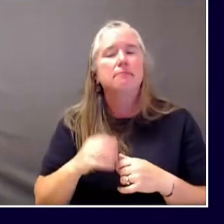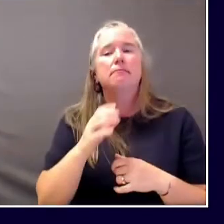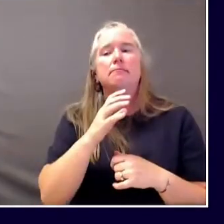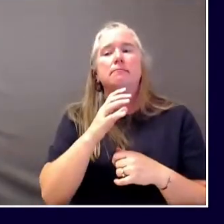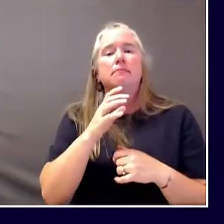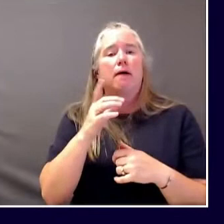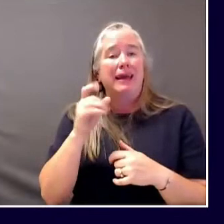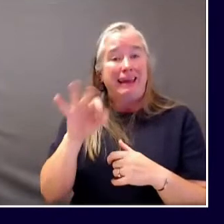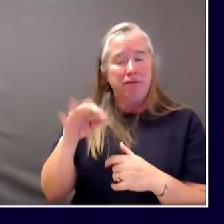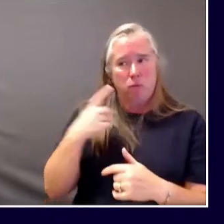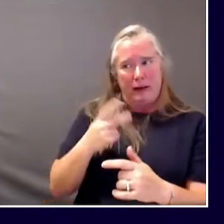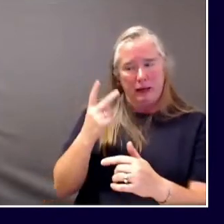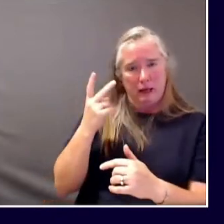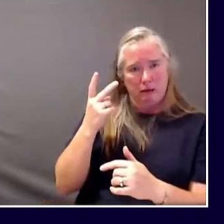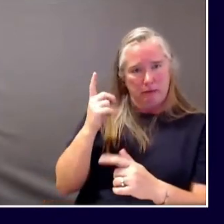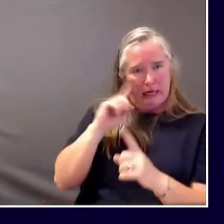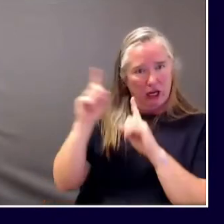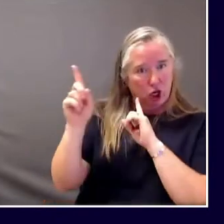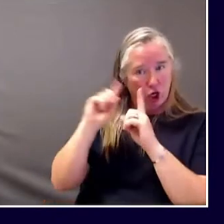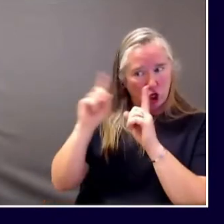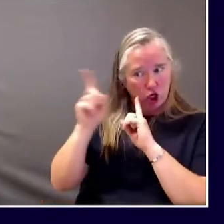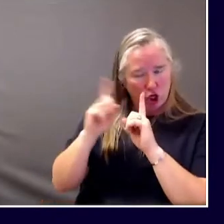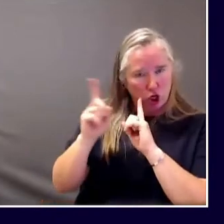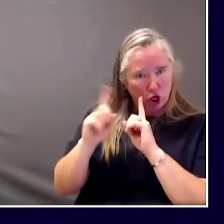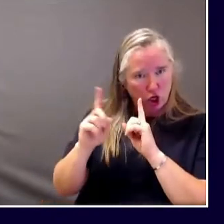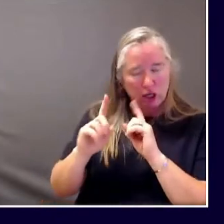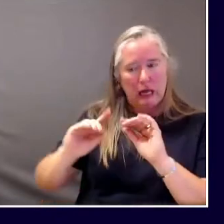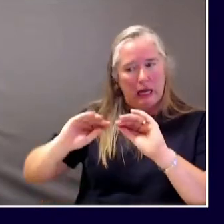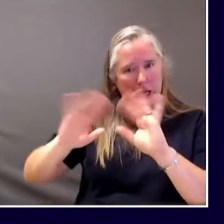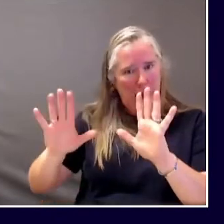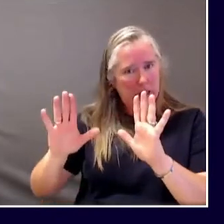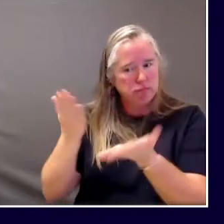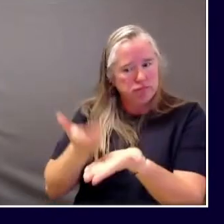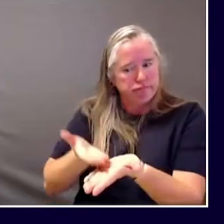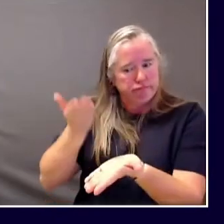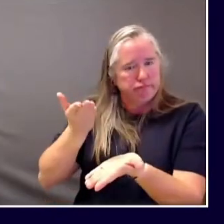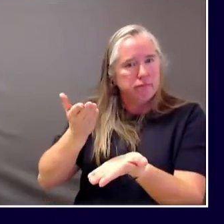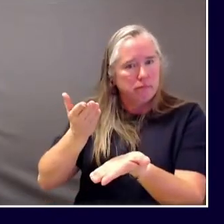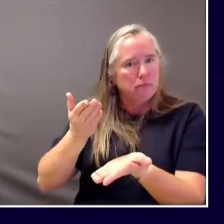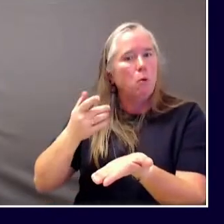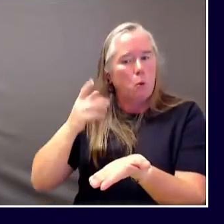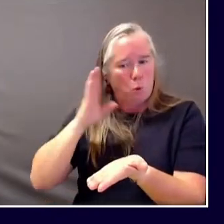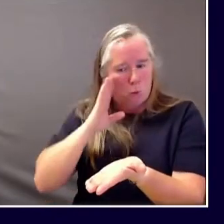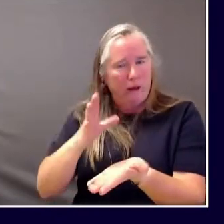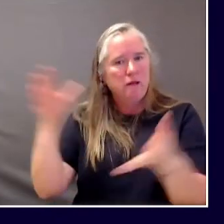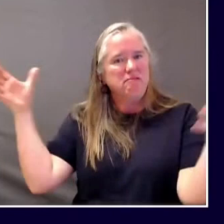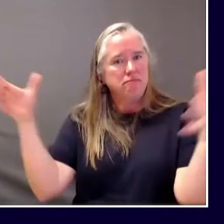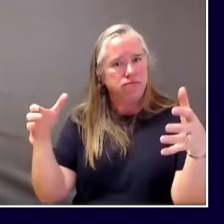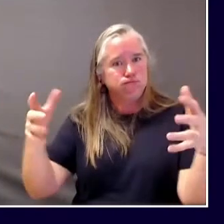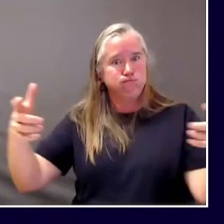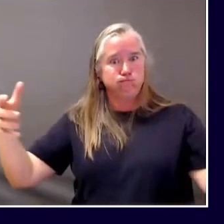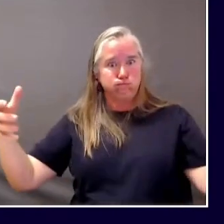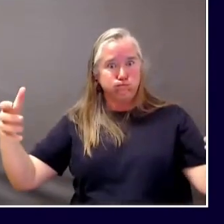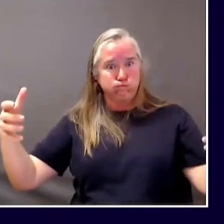risk we have been doing that when we have clear information